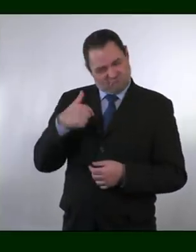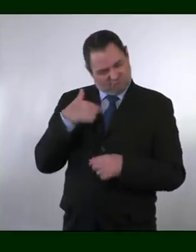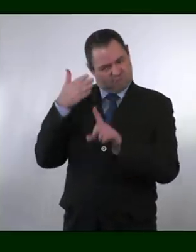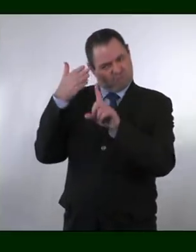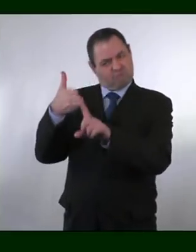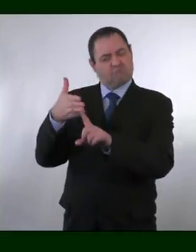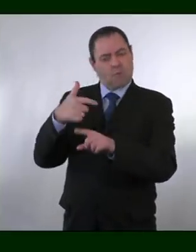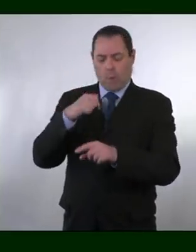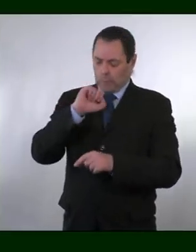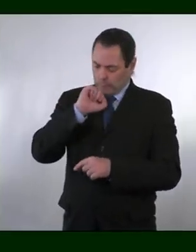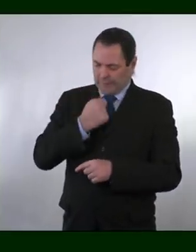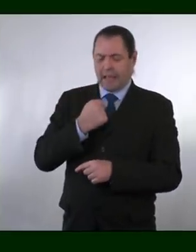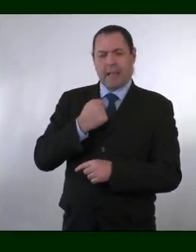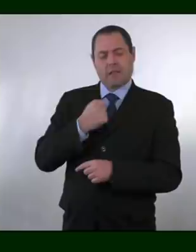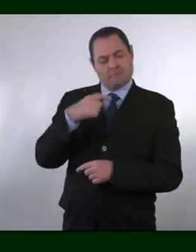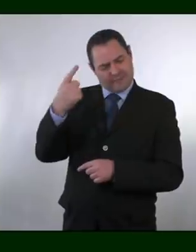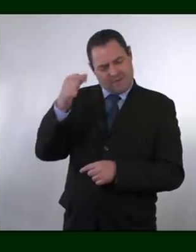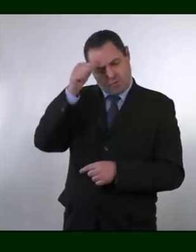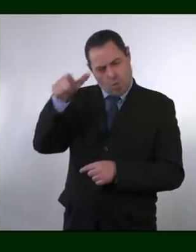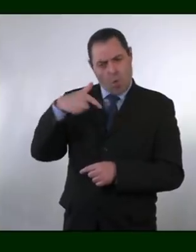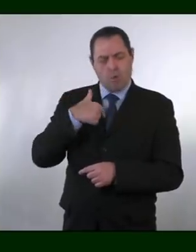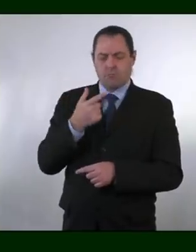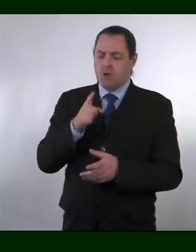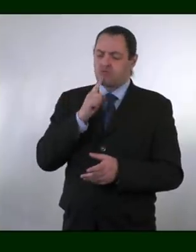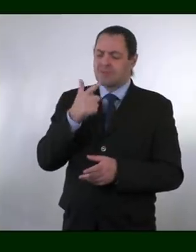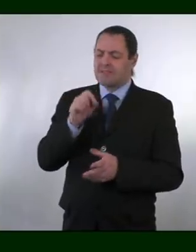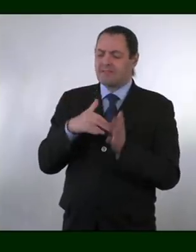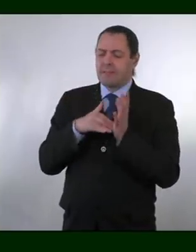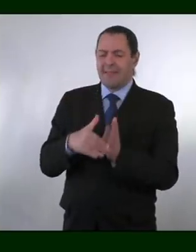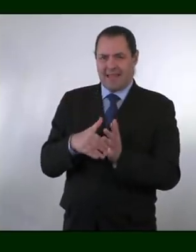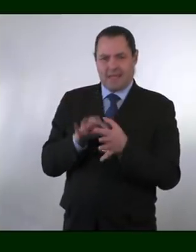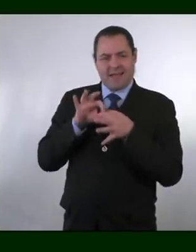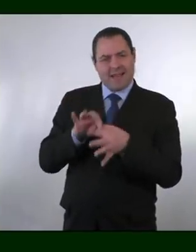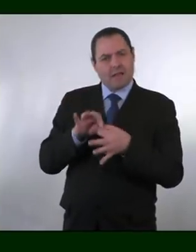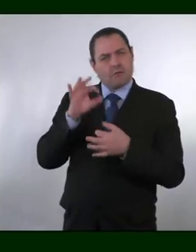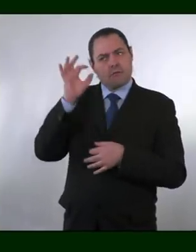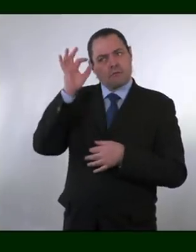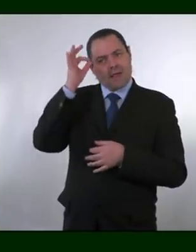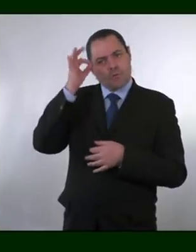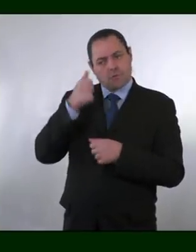do. As he knows, we are putting up £170 million to support local councils throughout the winter,